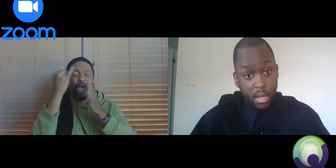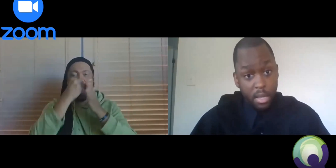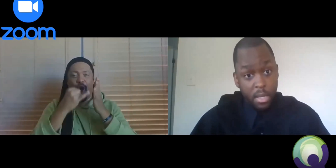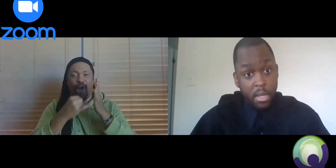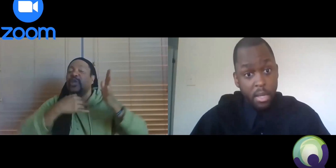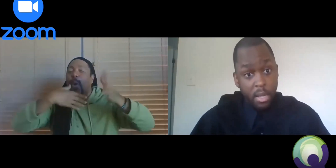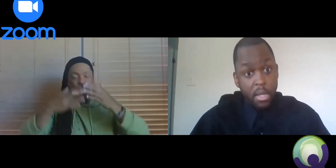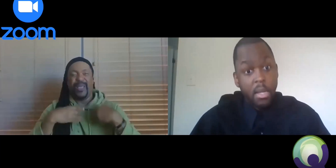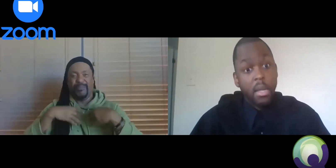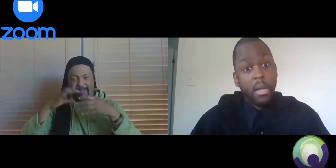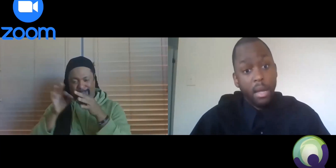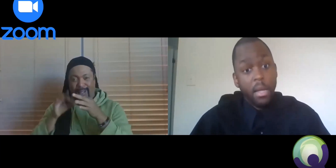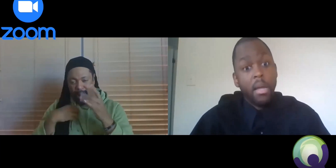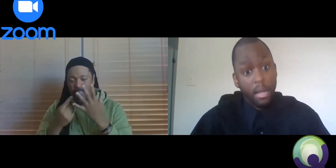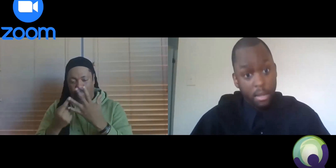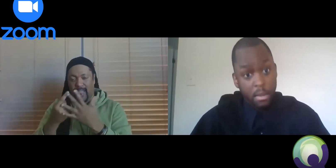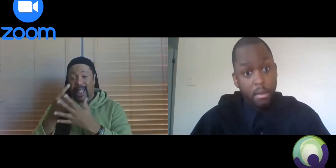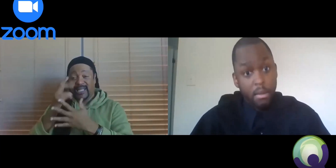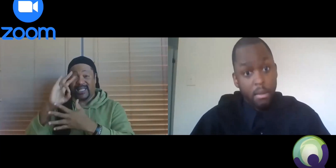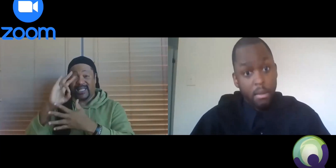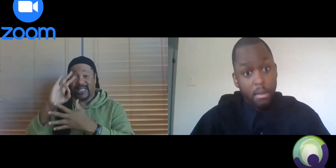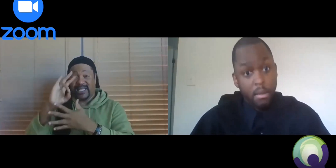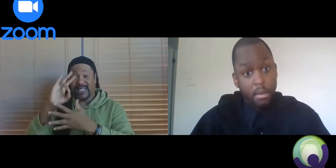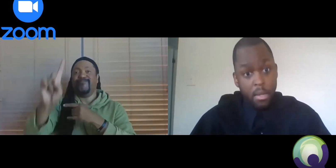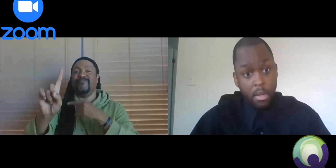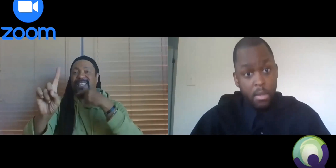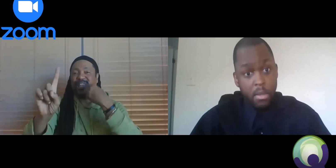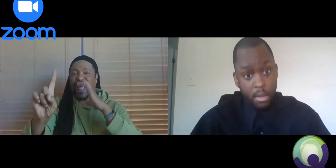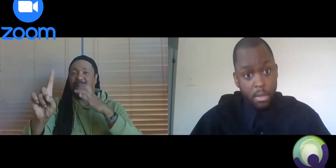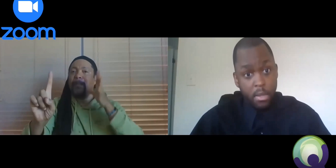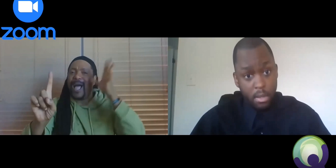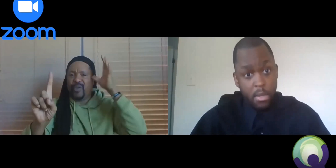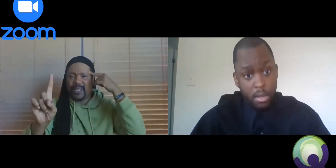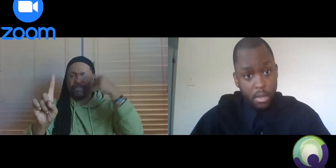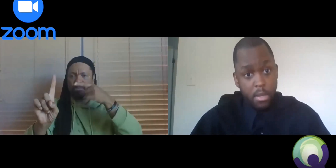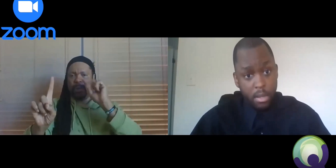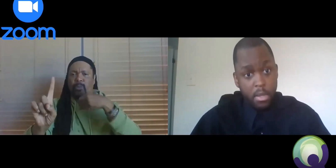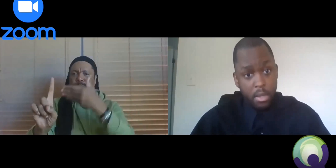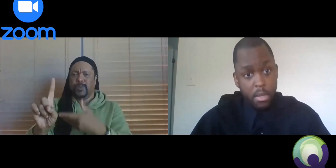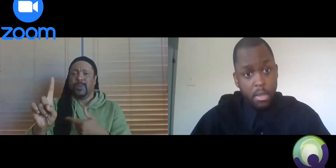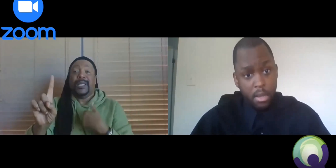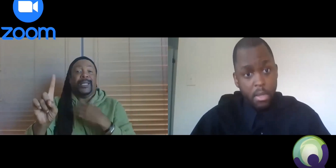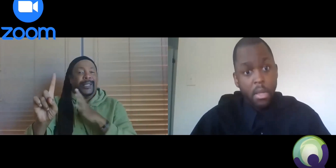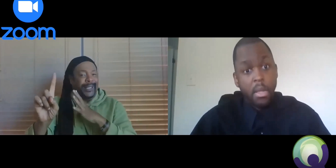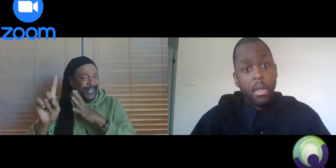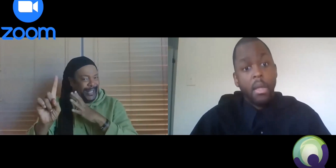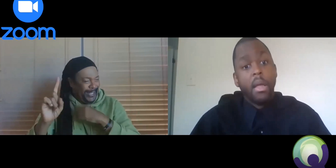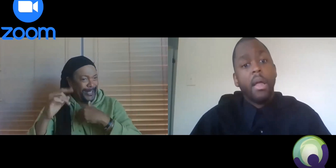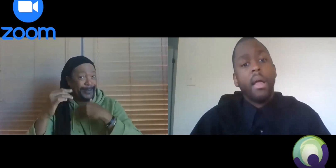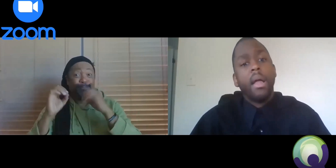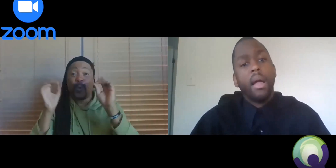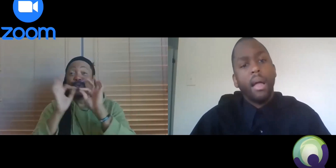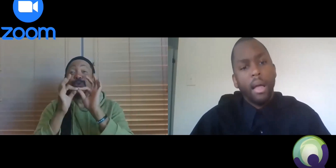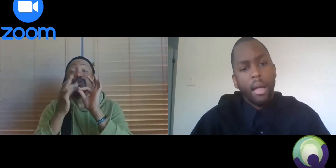They didn’t believe in the arts then. Anyway, I was in that class until the seventh